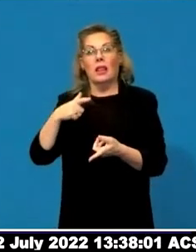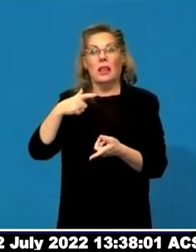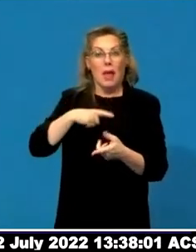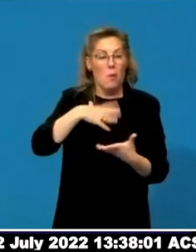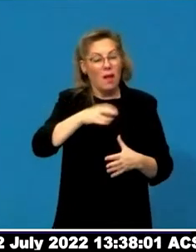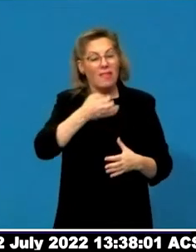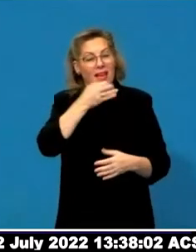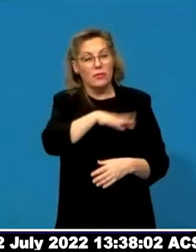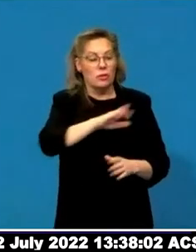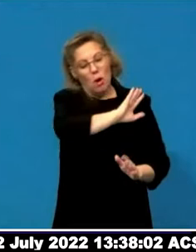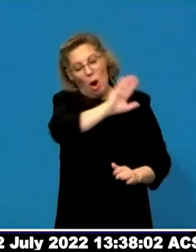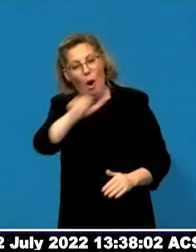and stuff like that.